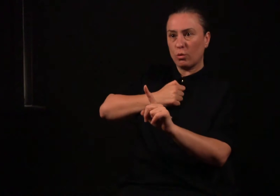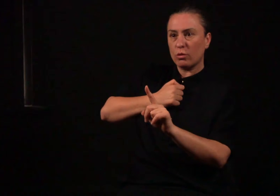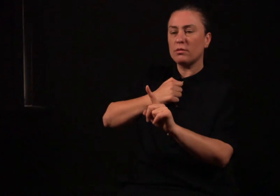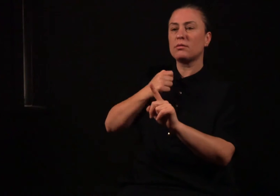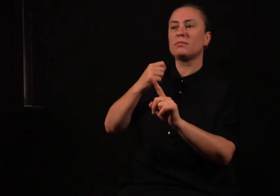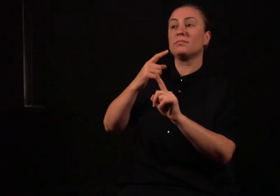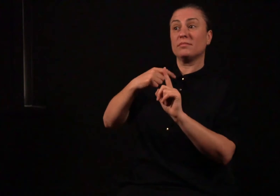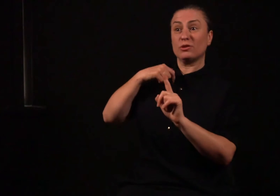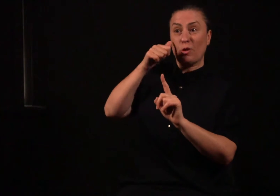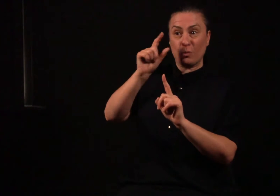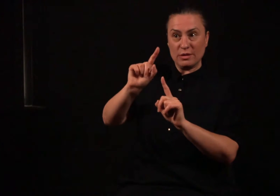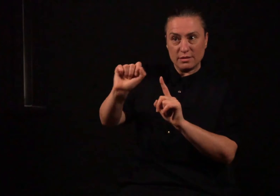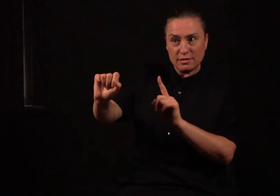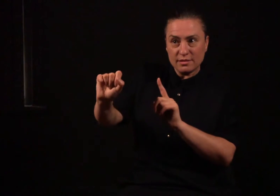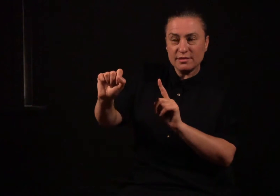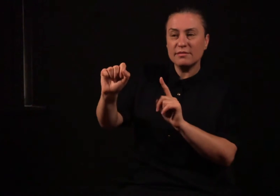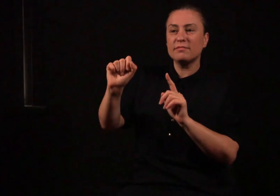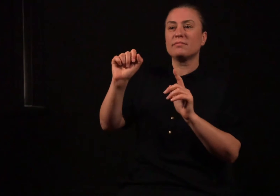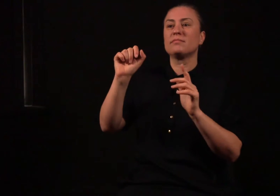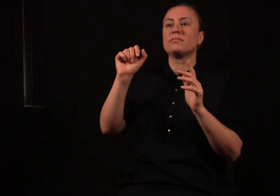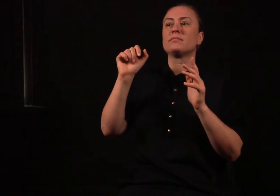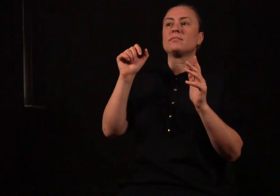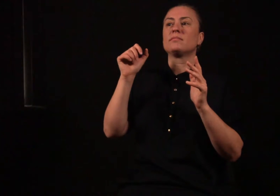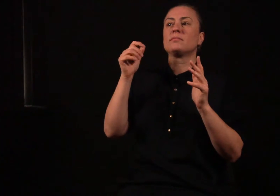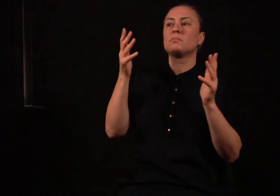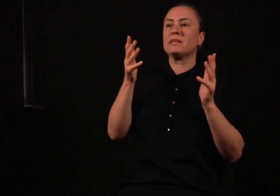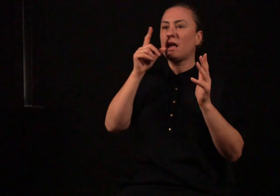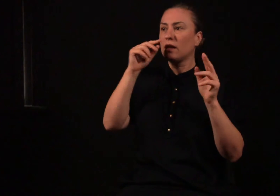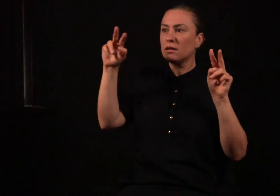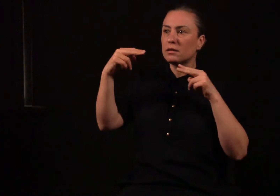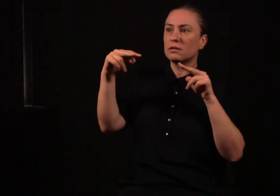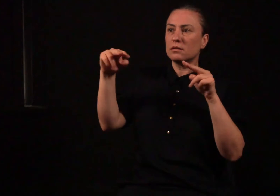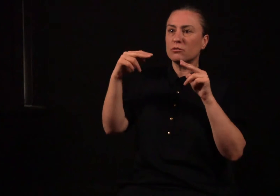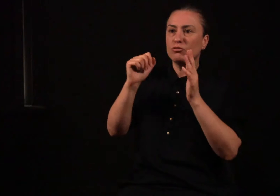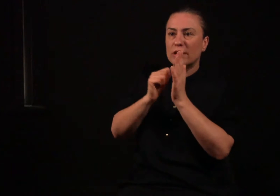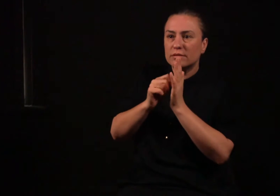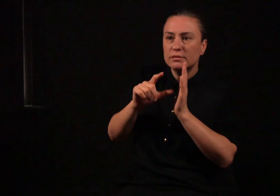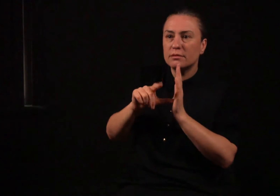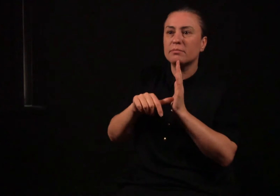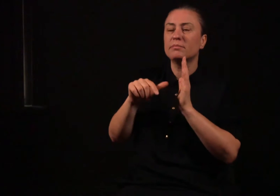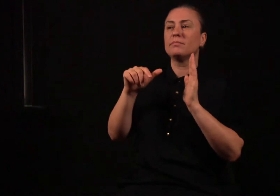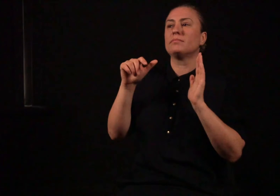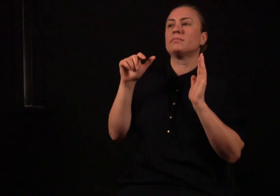and if we have that great working relationship, if I know how they like to work and they know how I like to work,